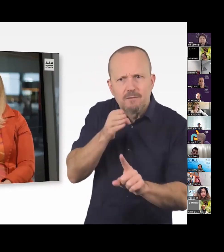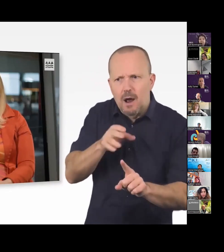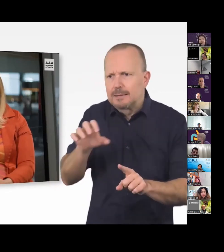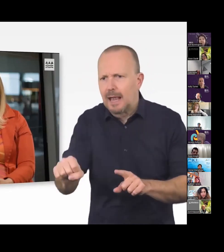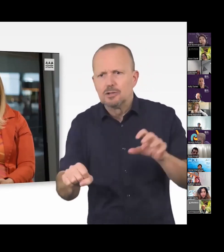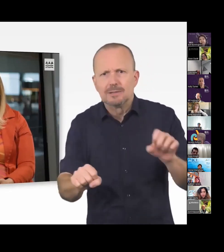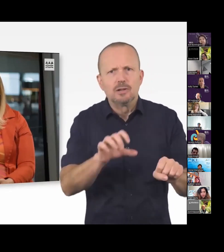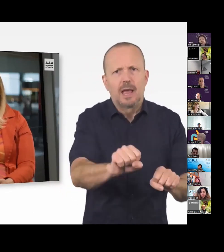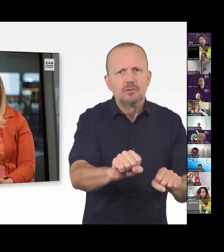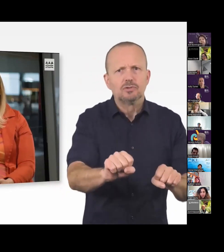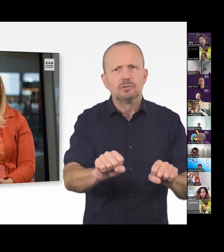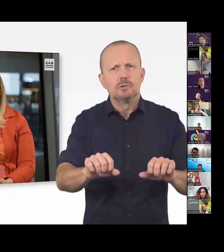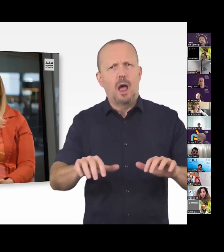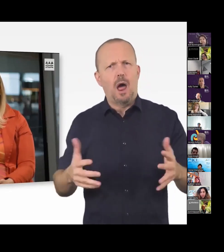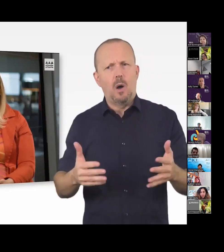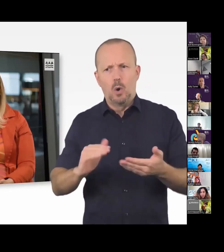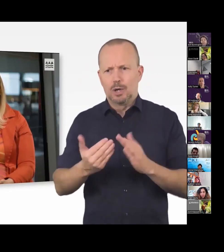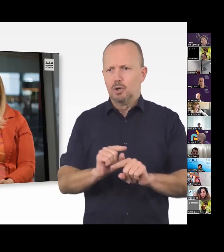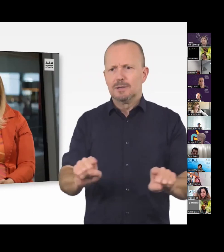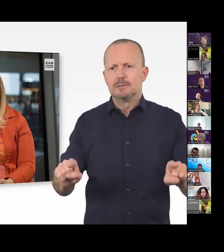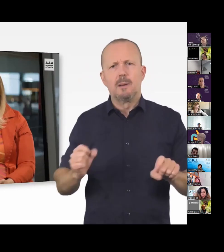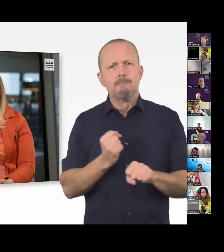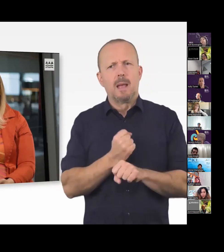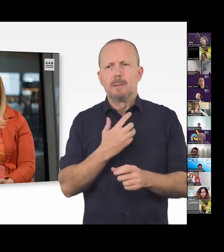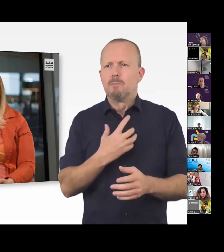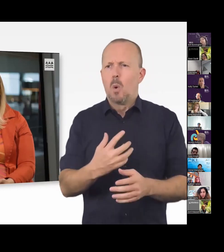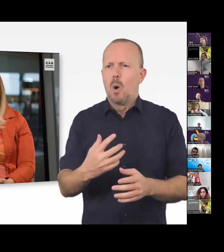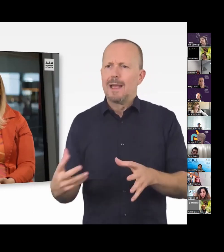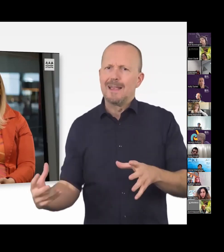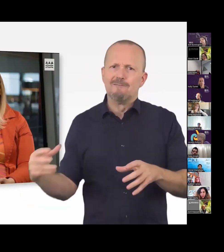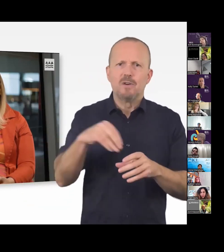How can we, you know, make our communities more connected